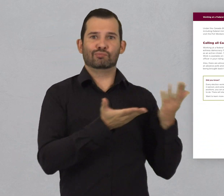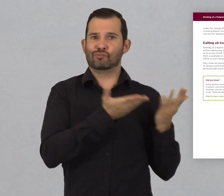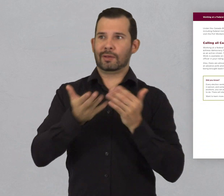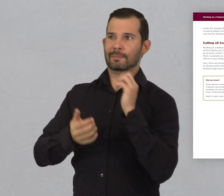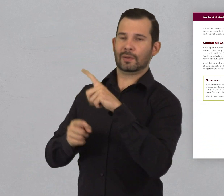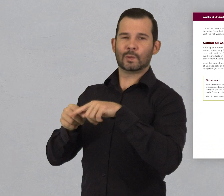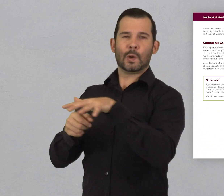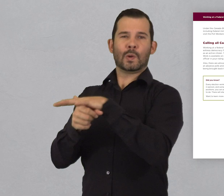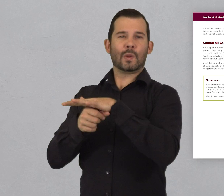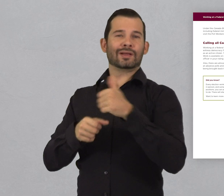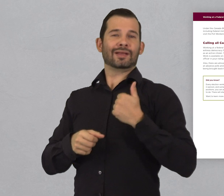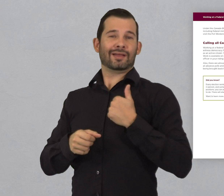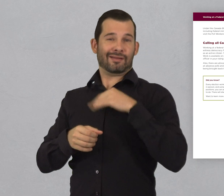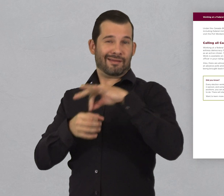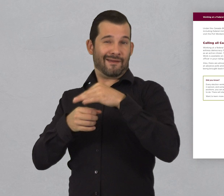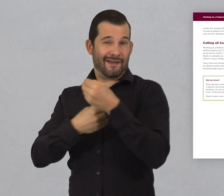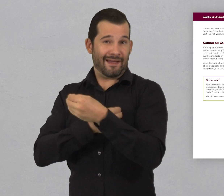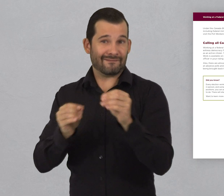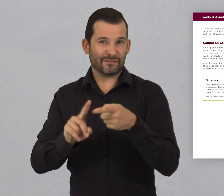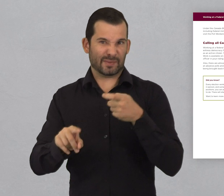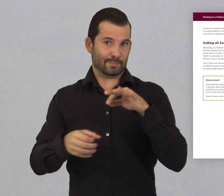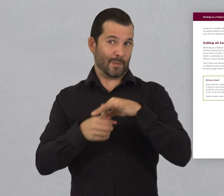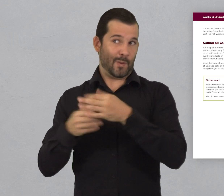from the polls. Did you know?